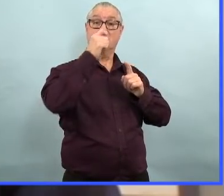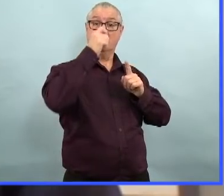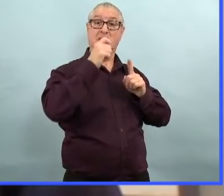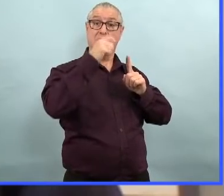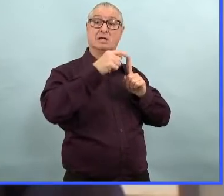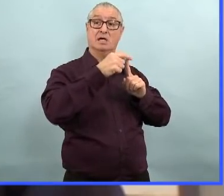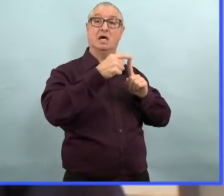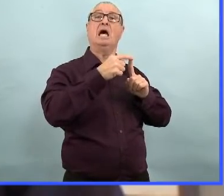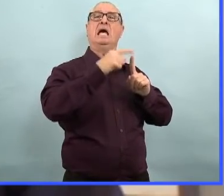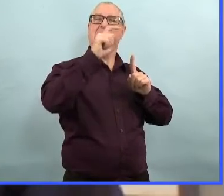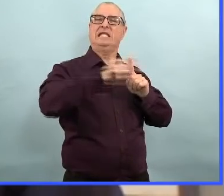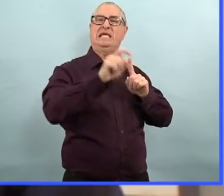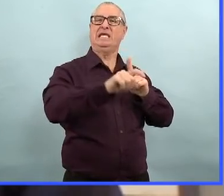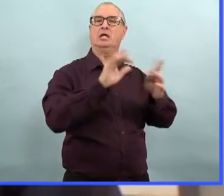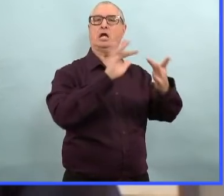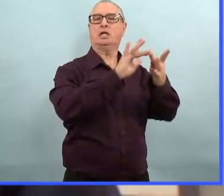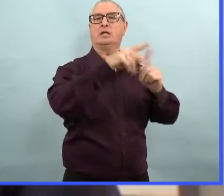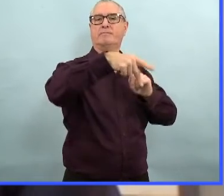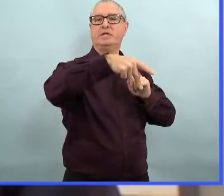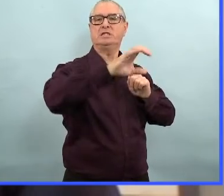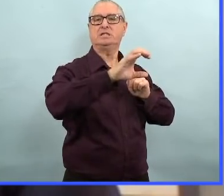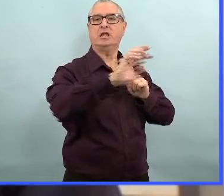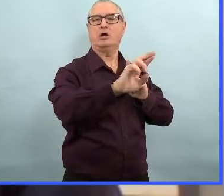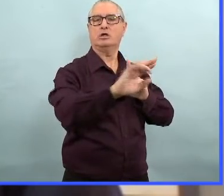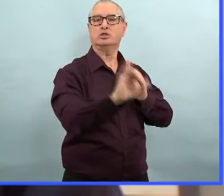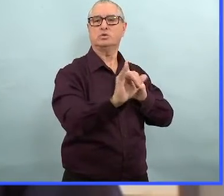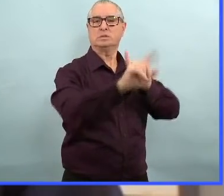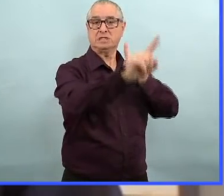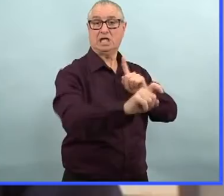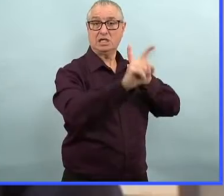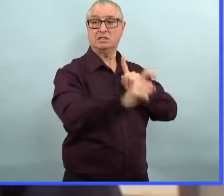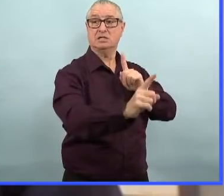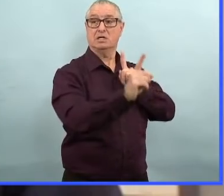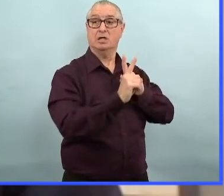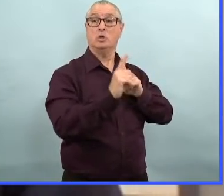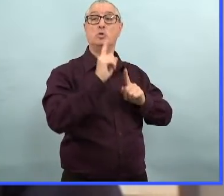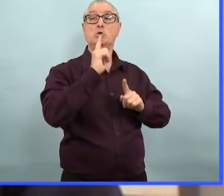you know can be simplified right it says if you're if you're ill you should be isolating